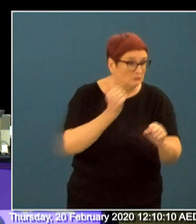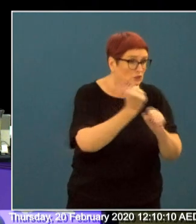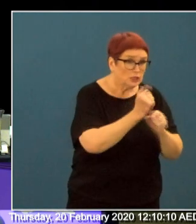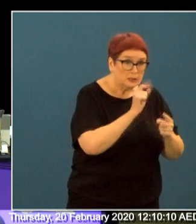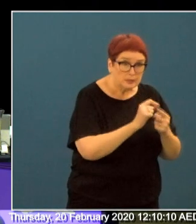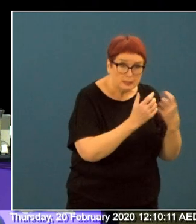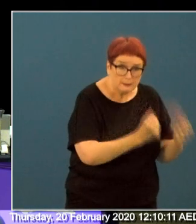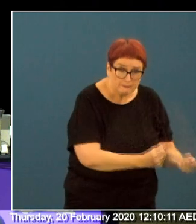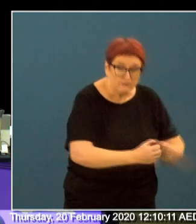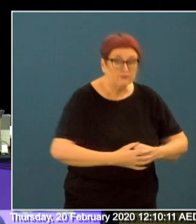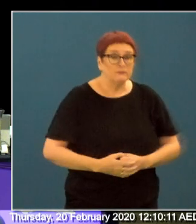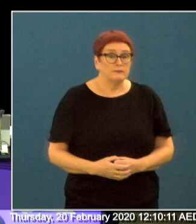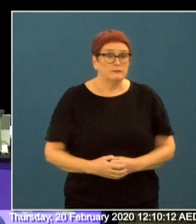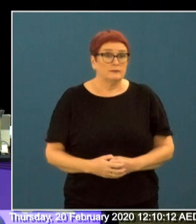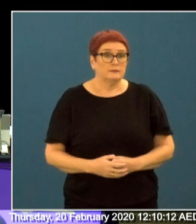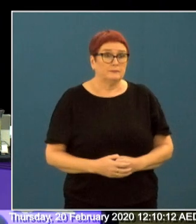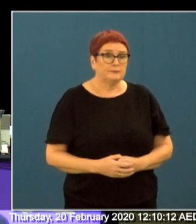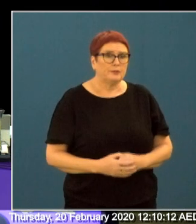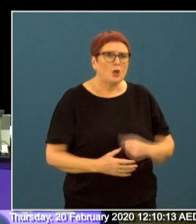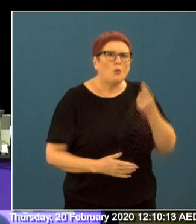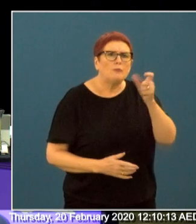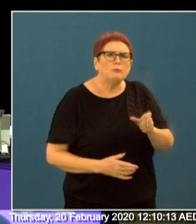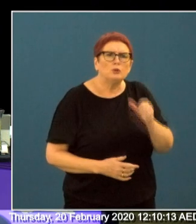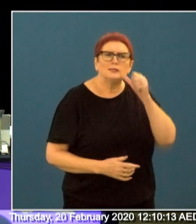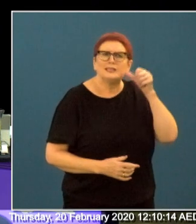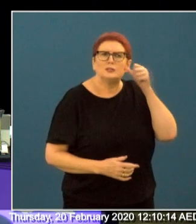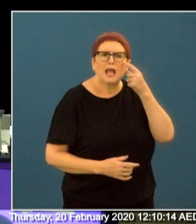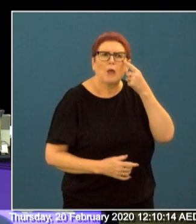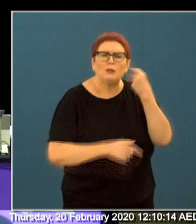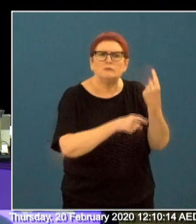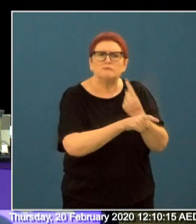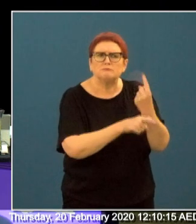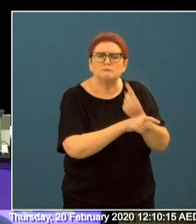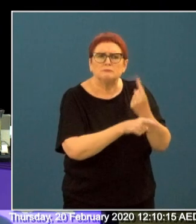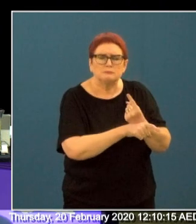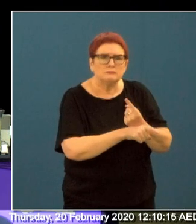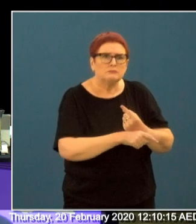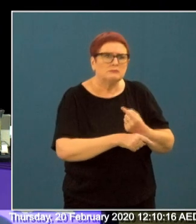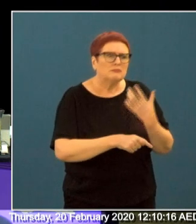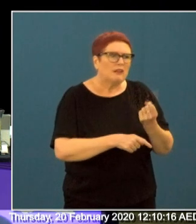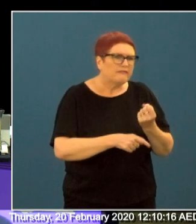And we heard from one of the witnesses yesterday of her experience that some gastroenterologist